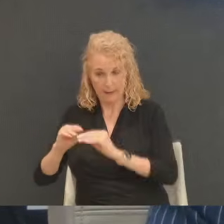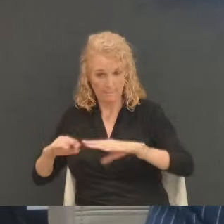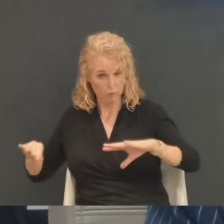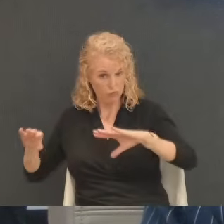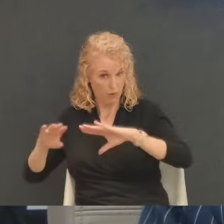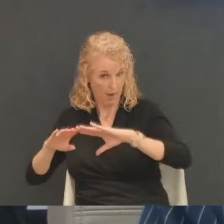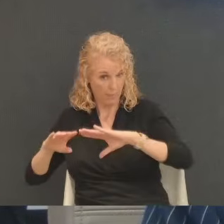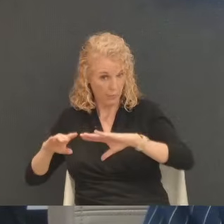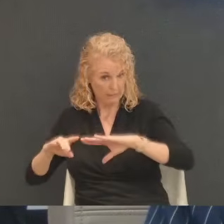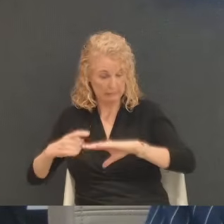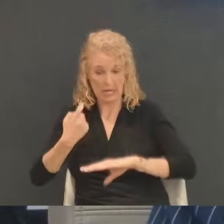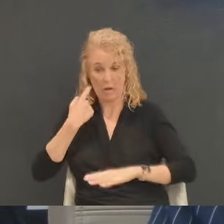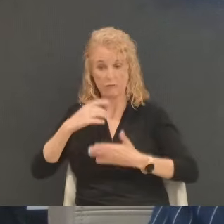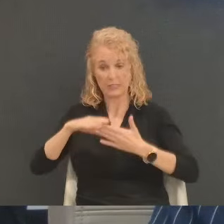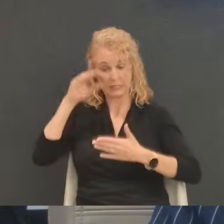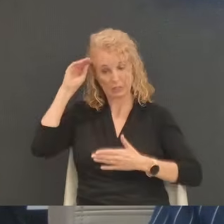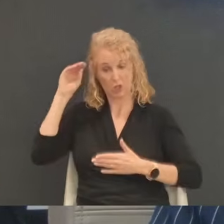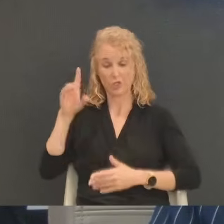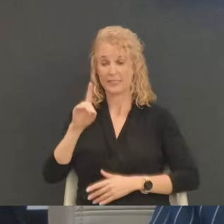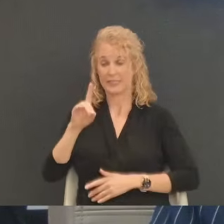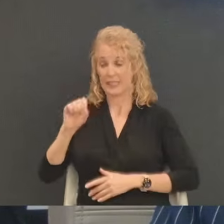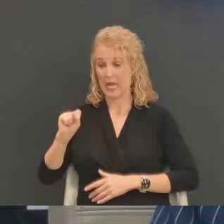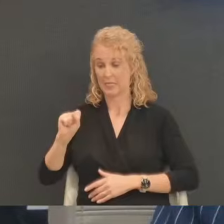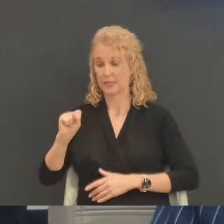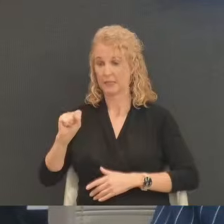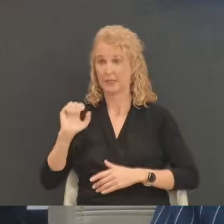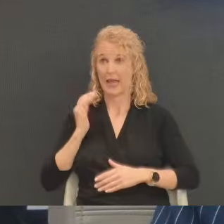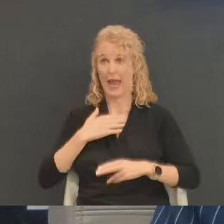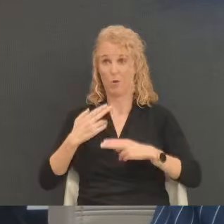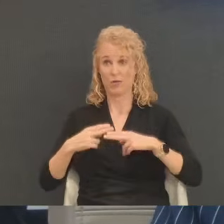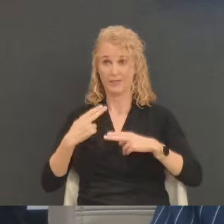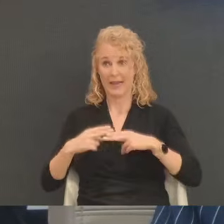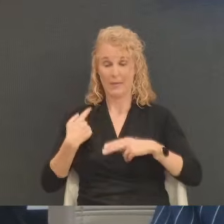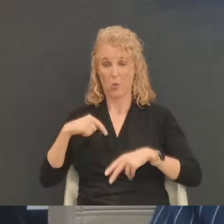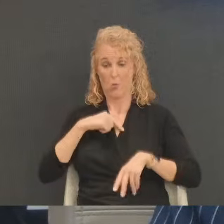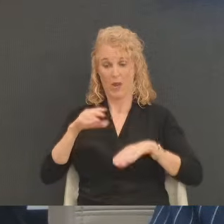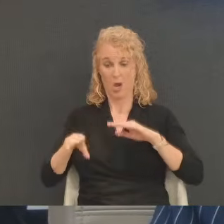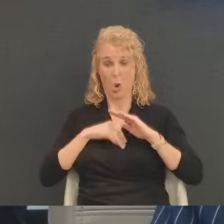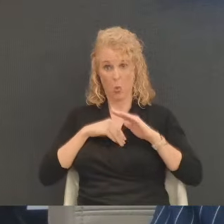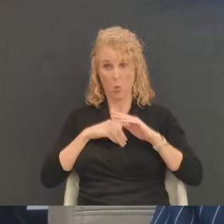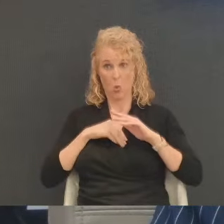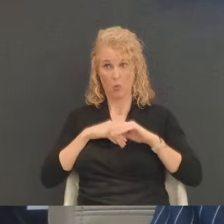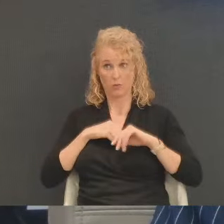learned that DDS, some of these properties have our names on it, uh, as the three Commissioners